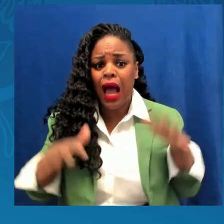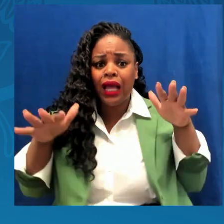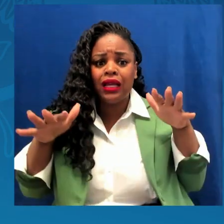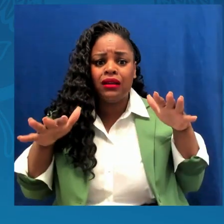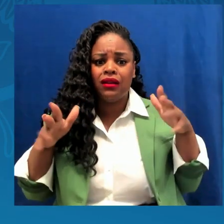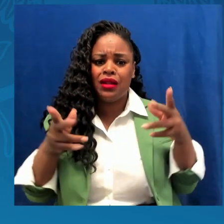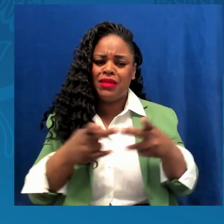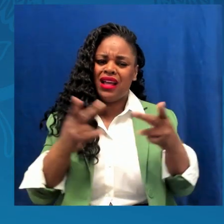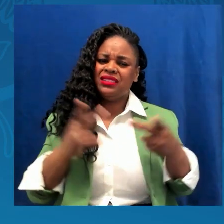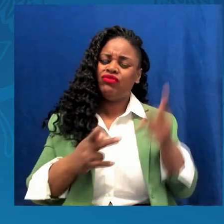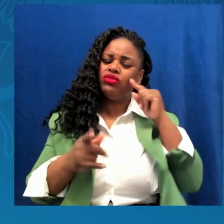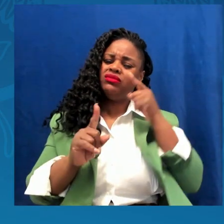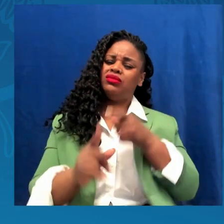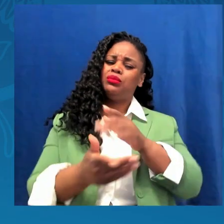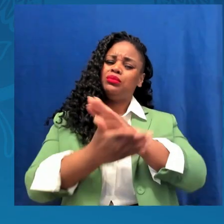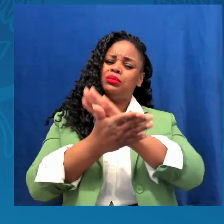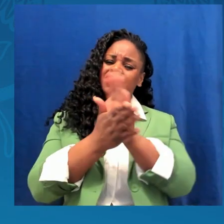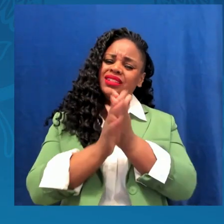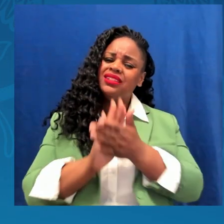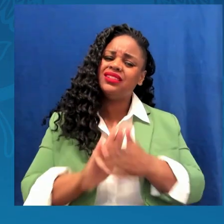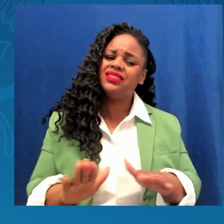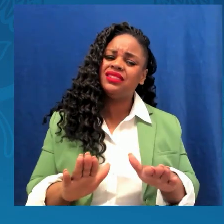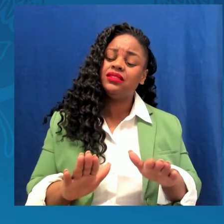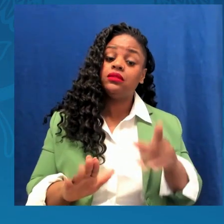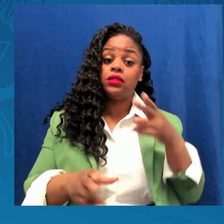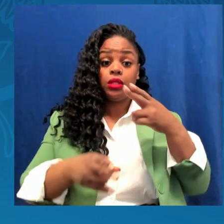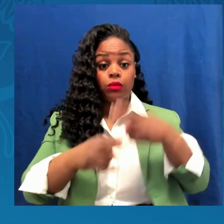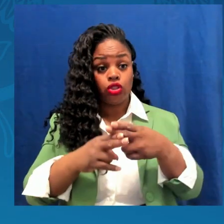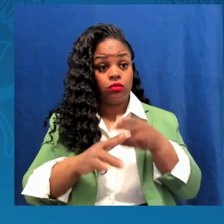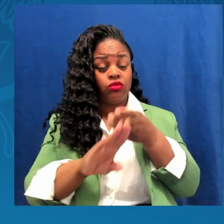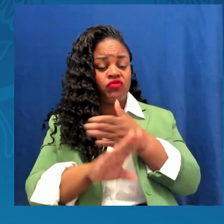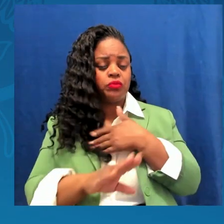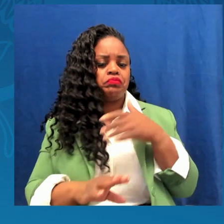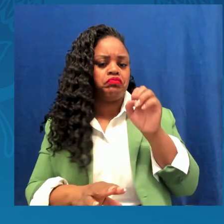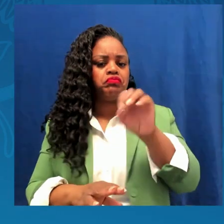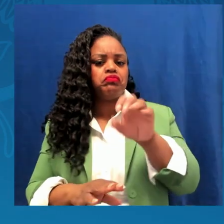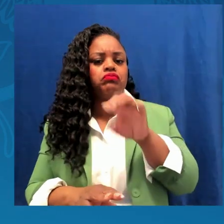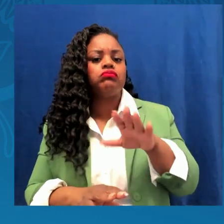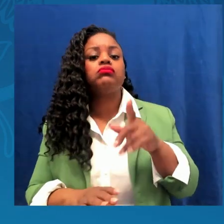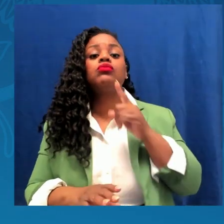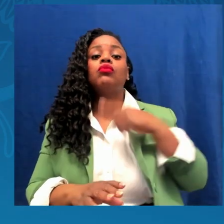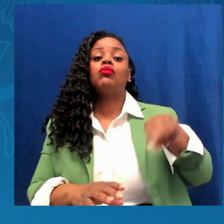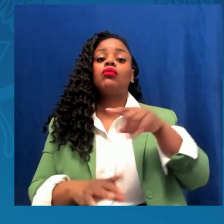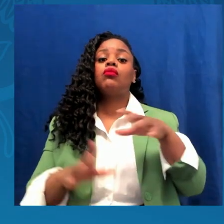as has been mentioned to sanctuaries to schools where young people live